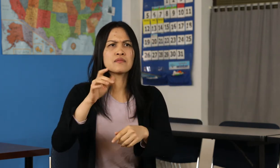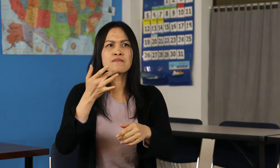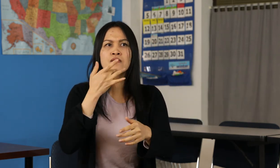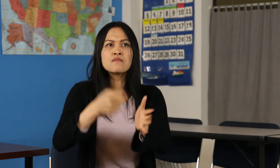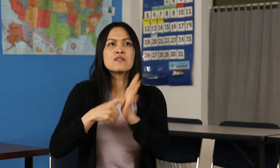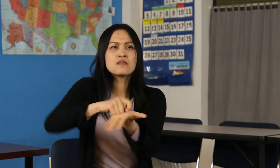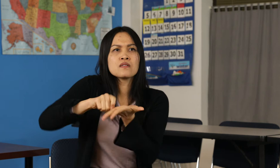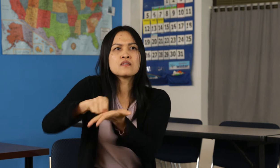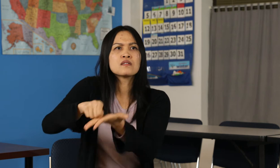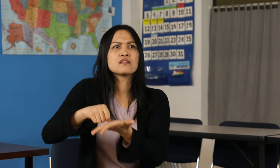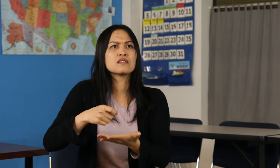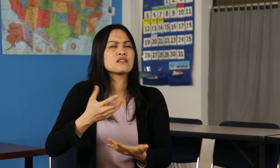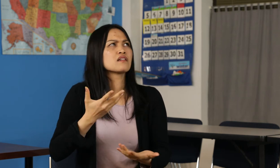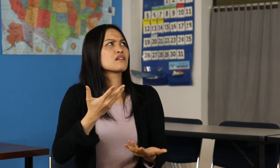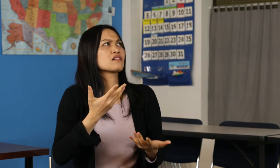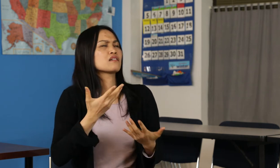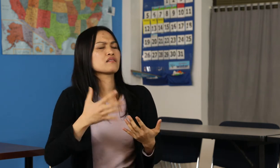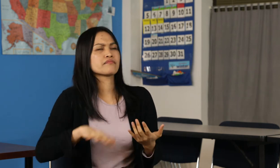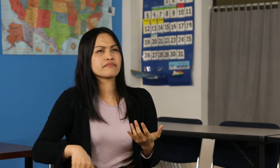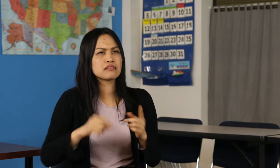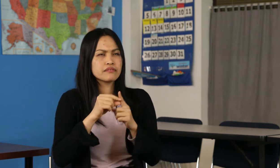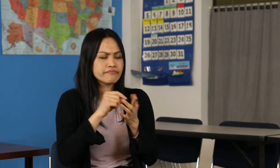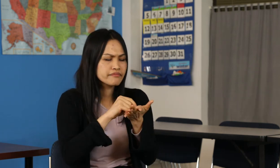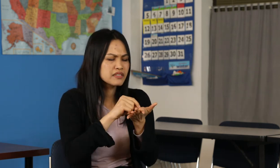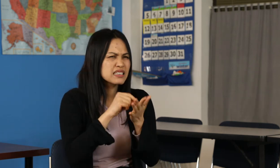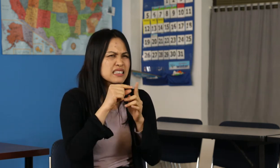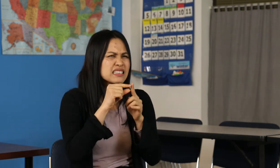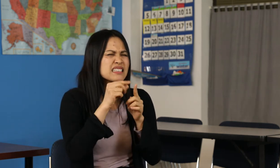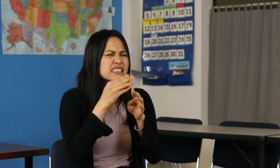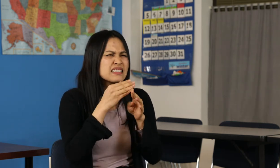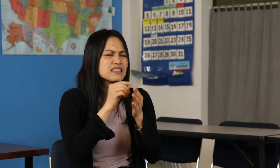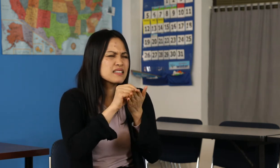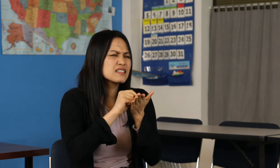She required that we write back and forth instead. It was hard for me, it was hard to improve and learn language through just writing.